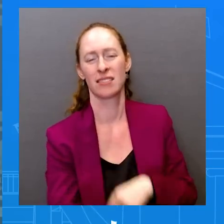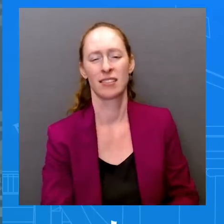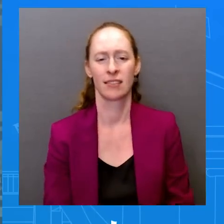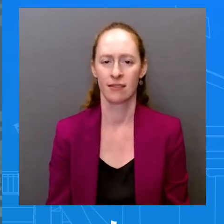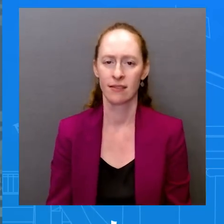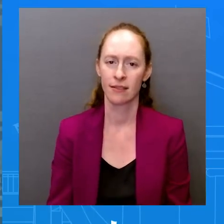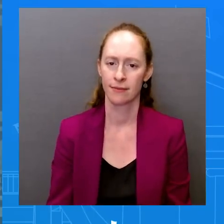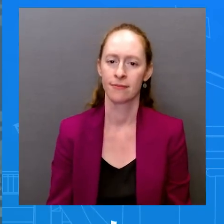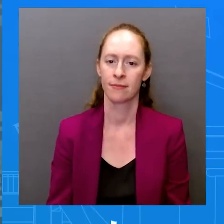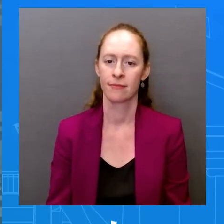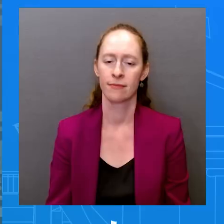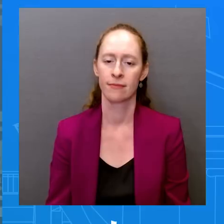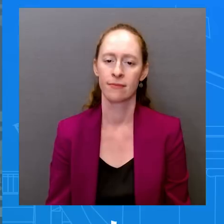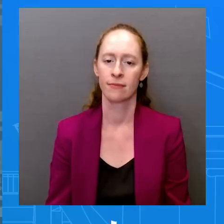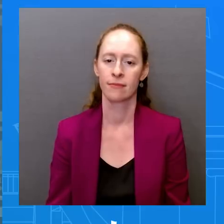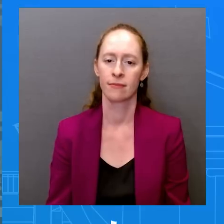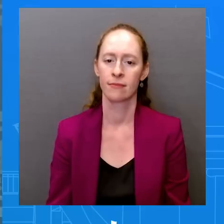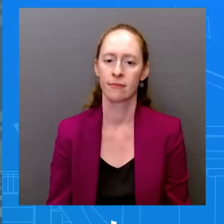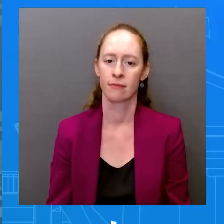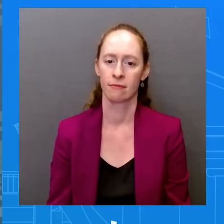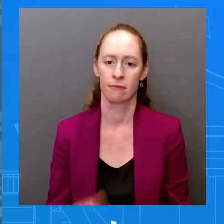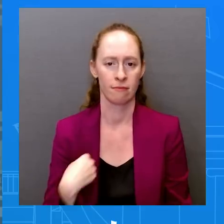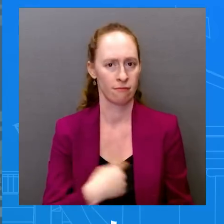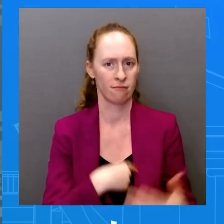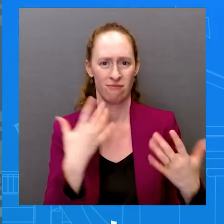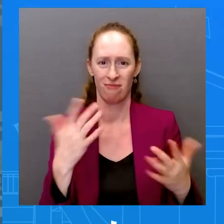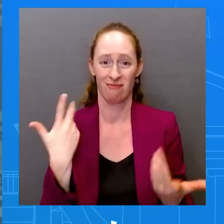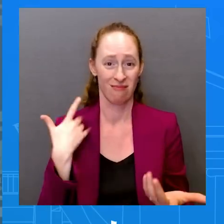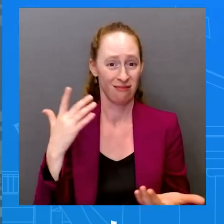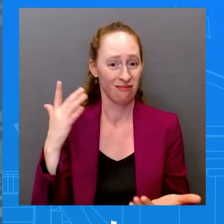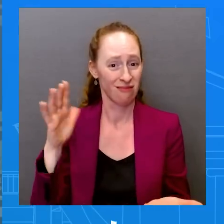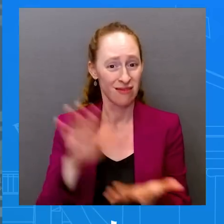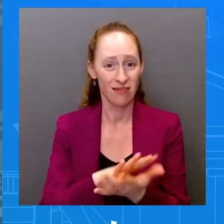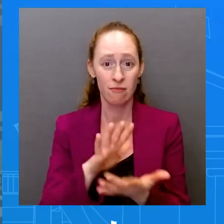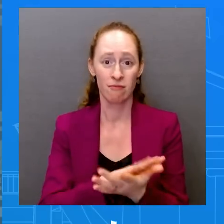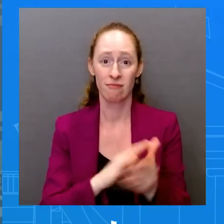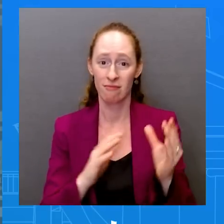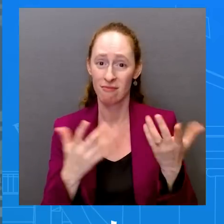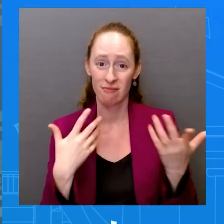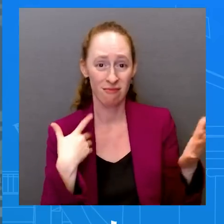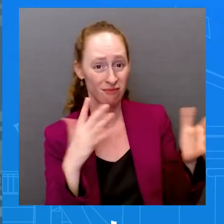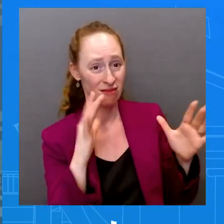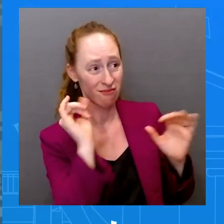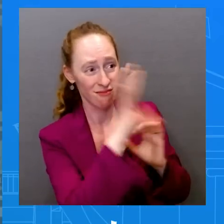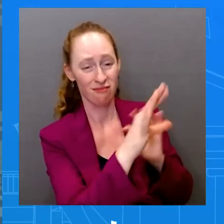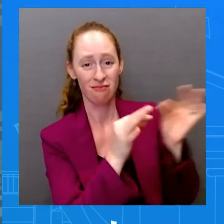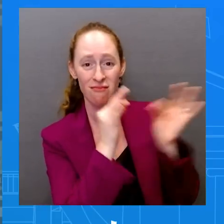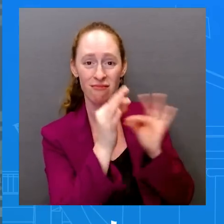the $22 billion. So we're going to continue to work with Congress. We're going to continue to have those conversations --